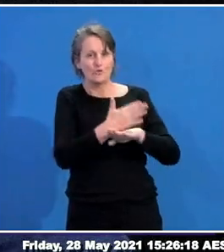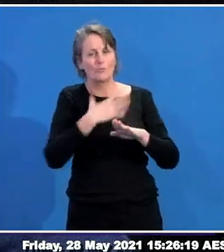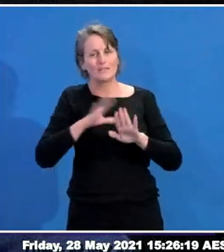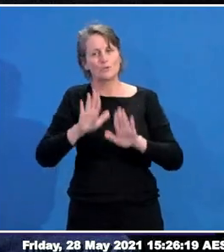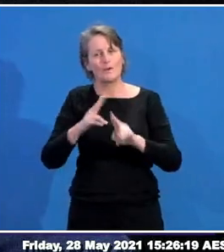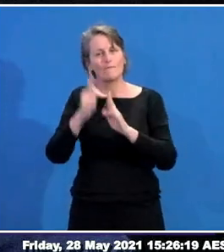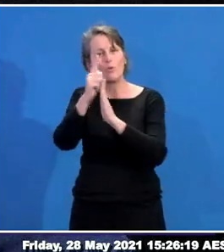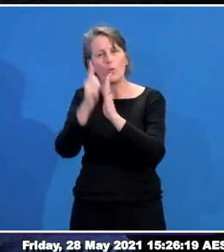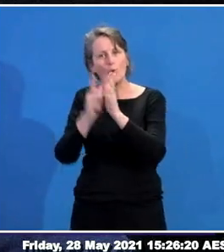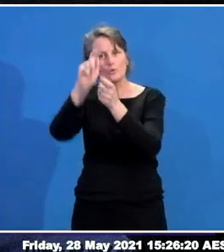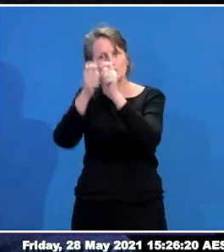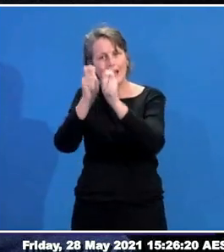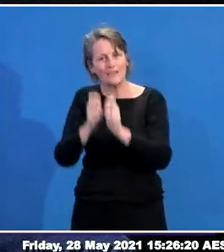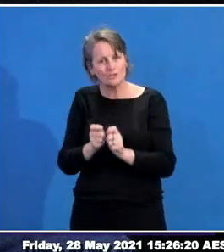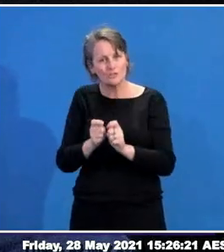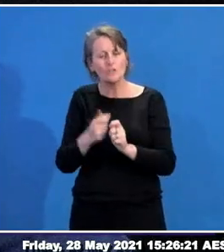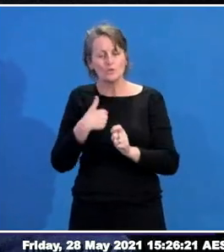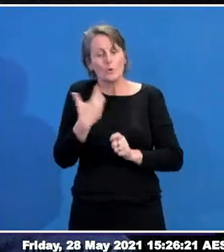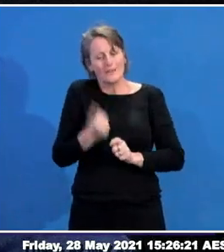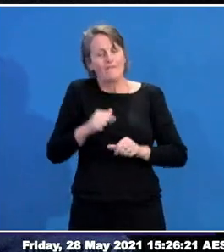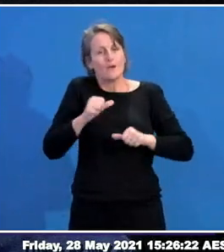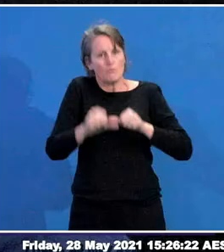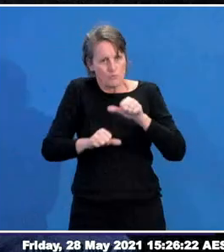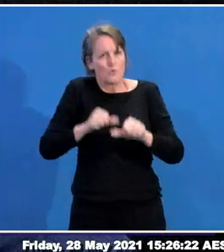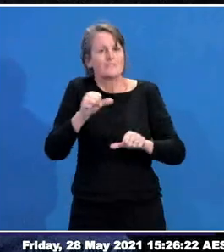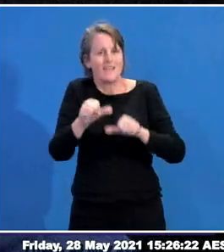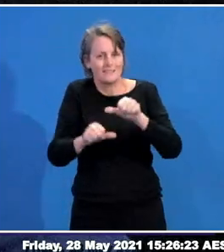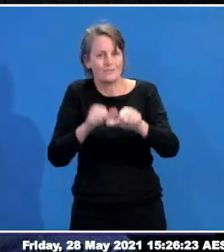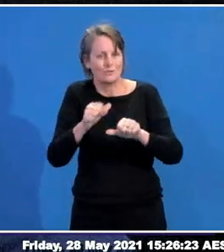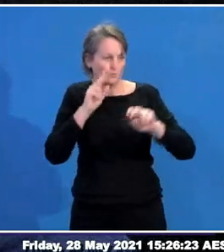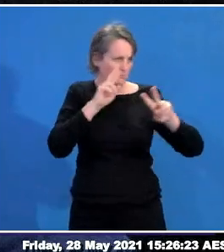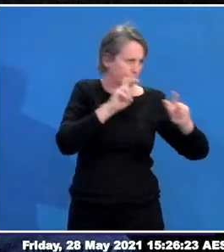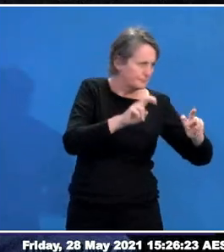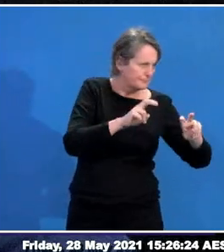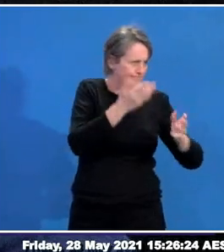There is a process in place to work through both those matters, but also the